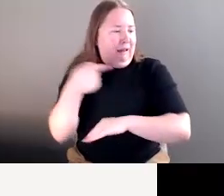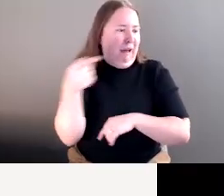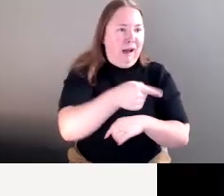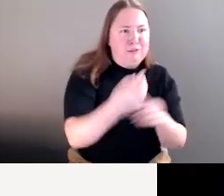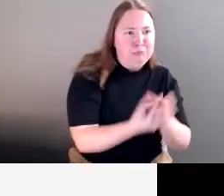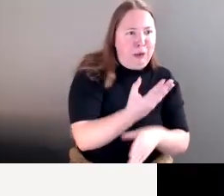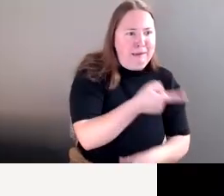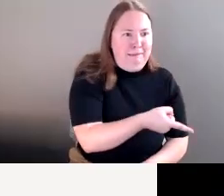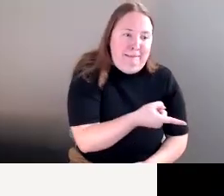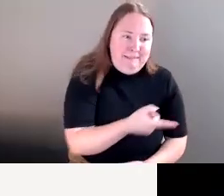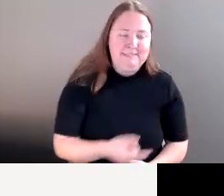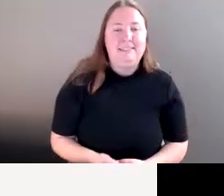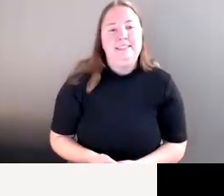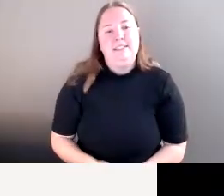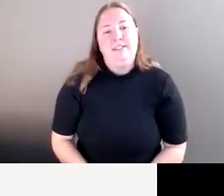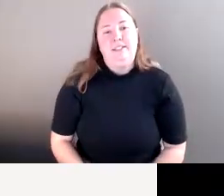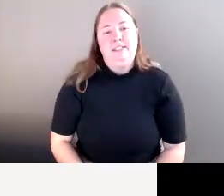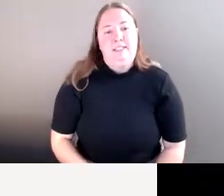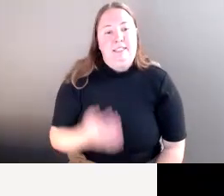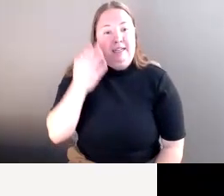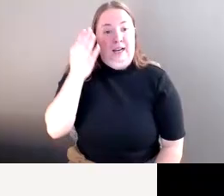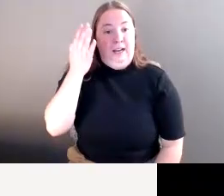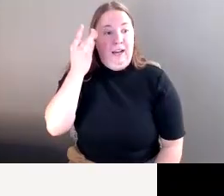And so because of the late policy as well,